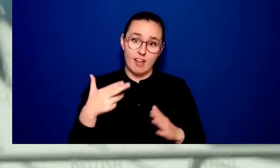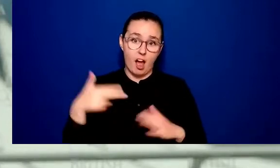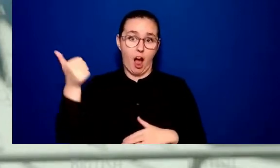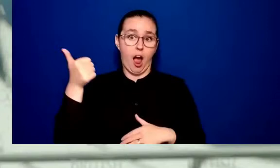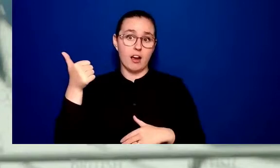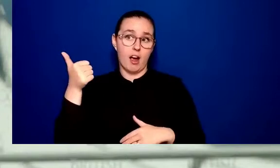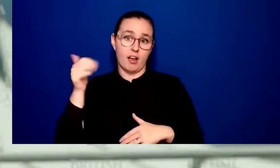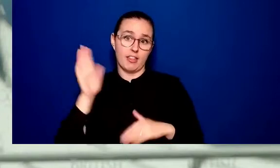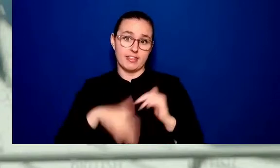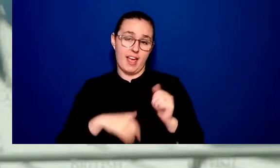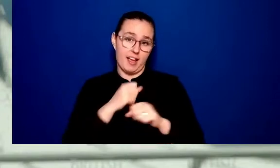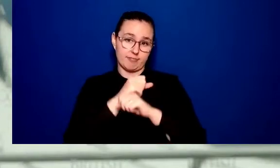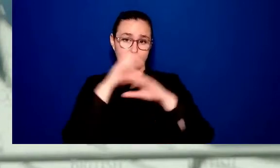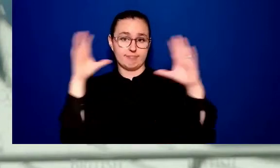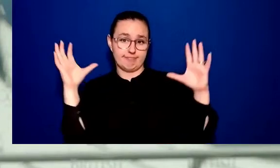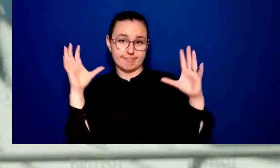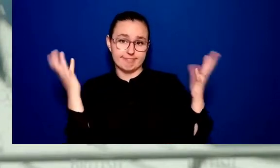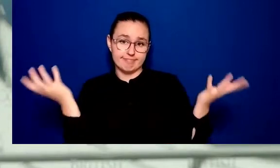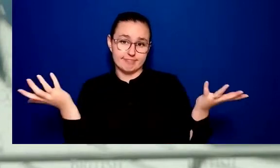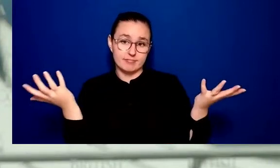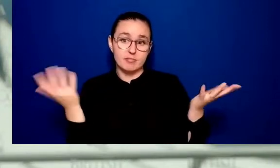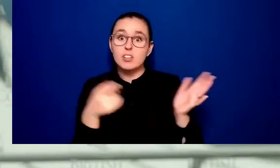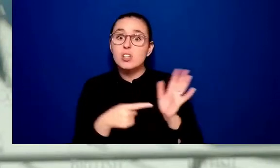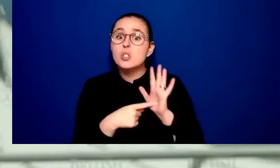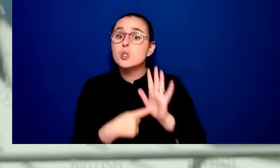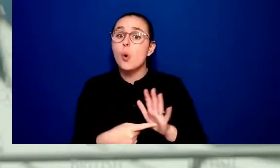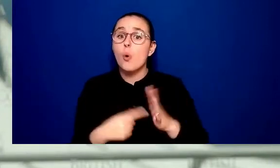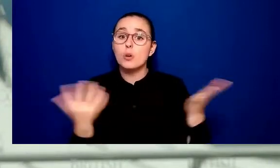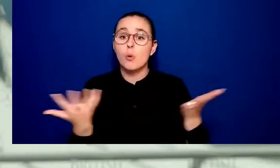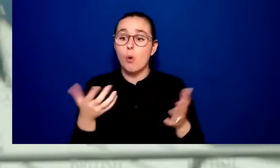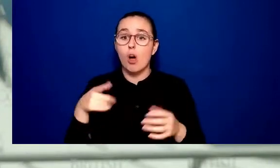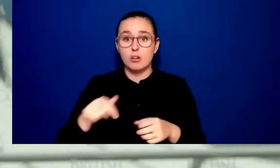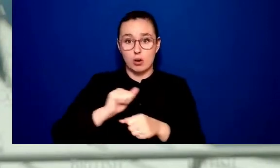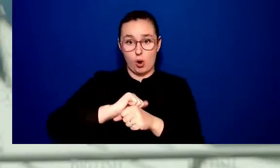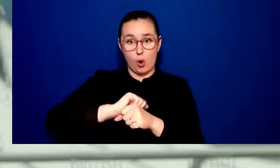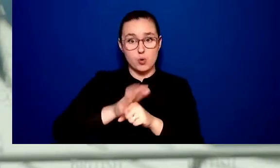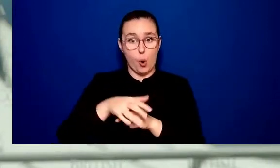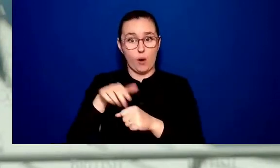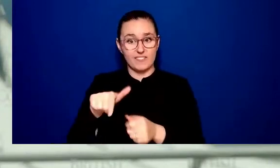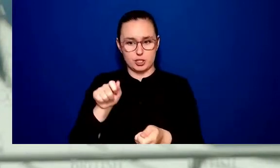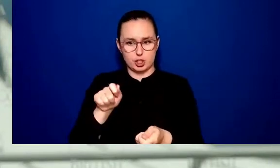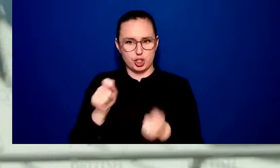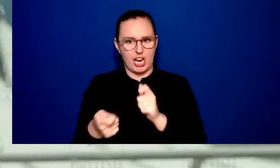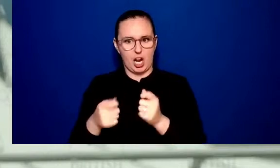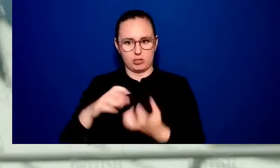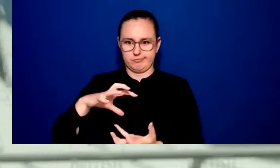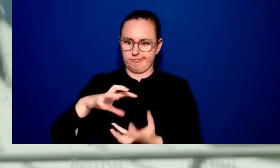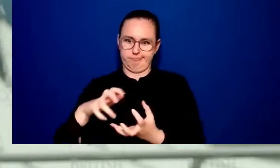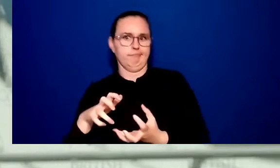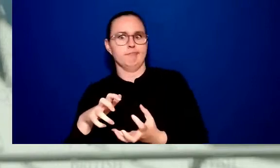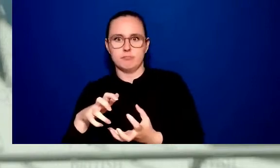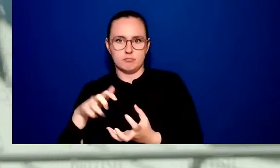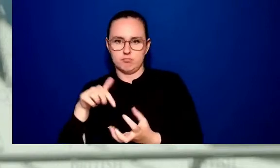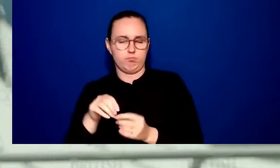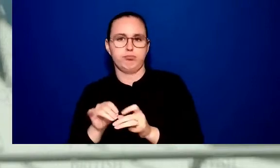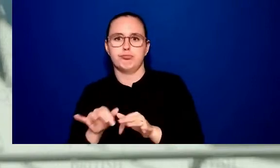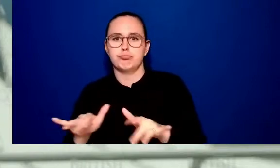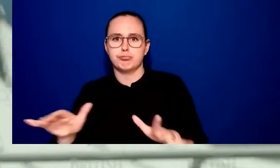reflection of the change in the virus and the increased transmissibility has meant that